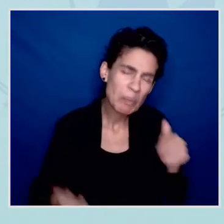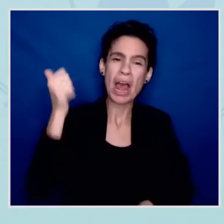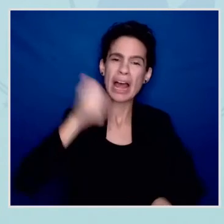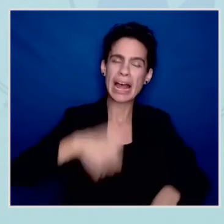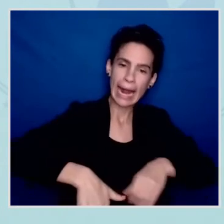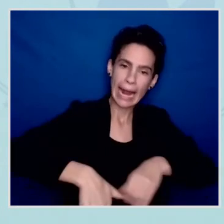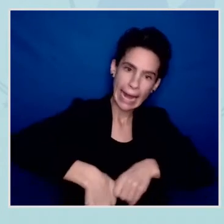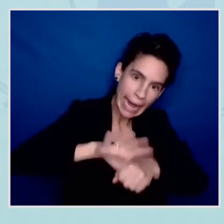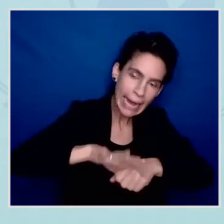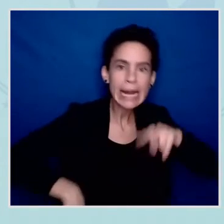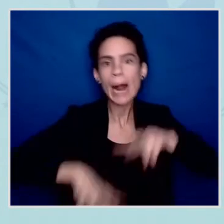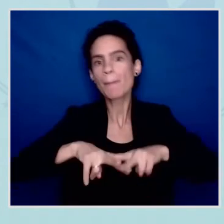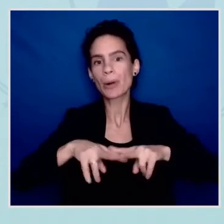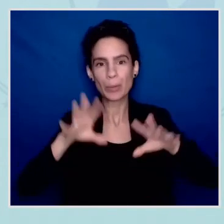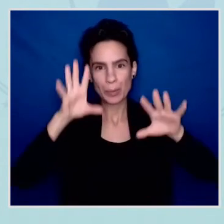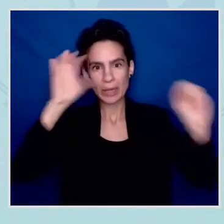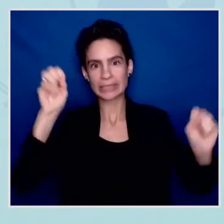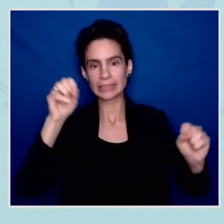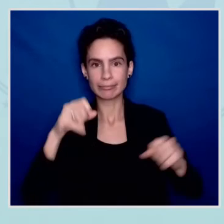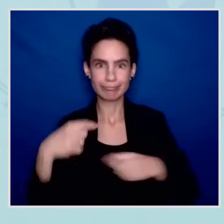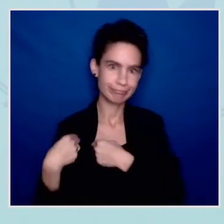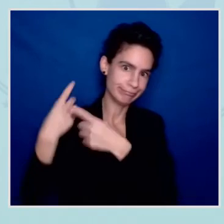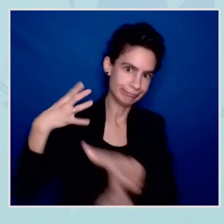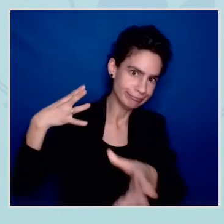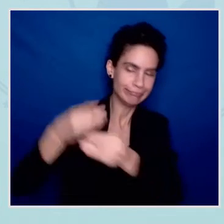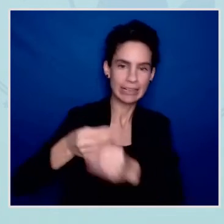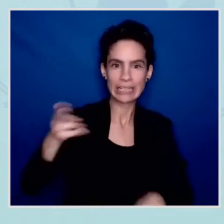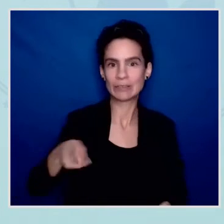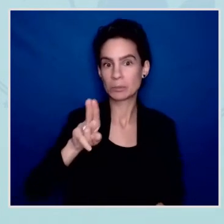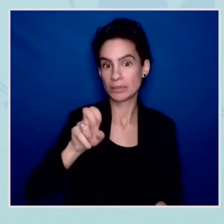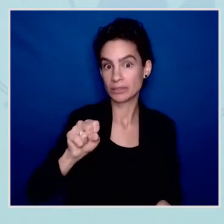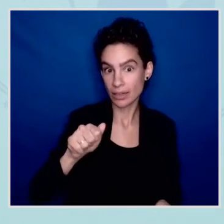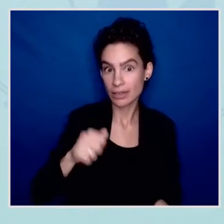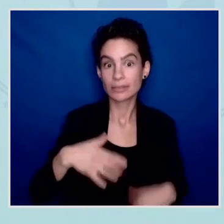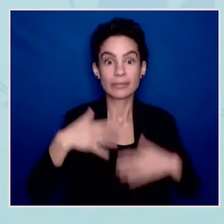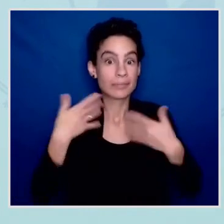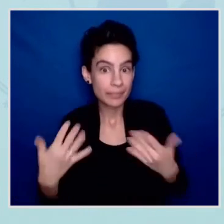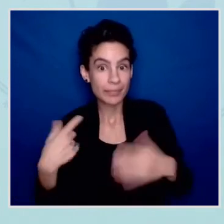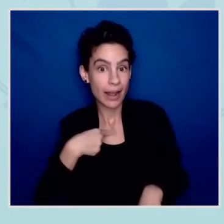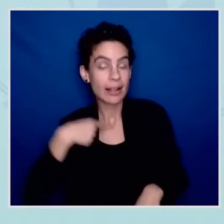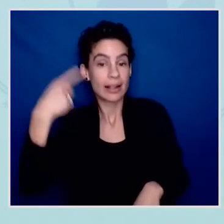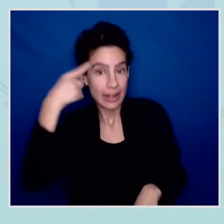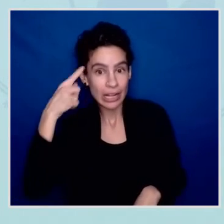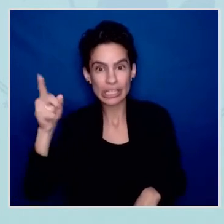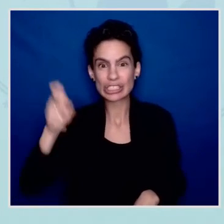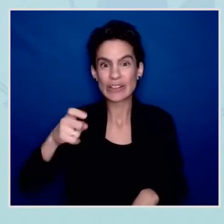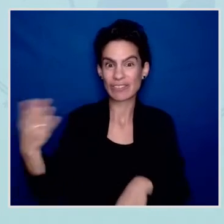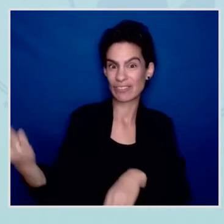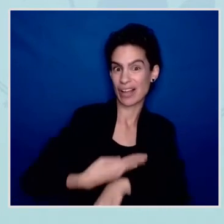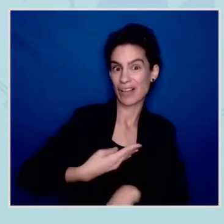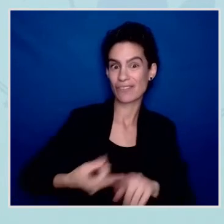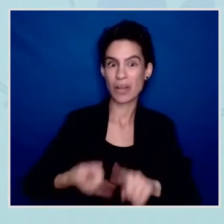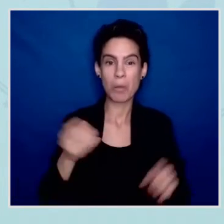HE IS NOT FIT TO SERVE. HE IS ONE OF THE MOST